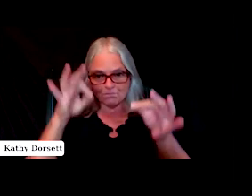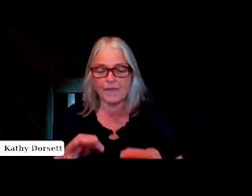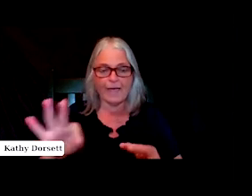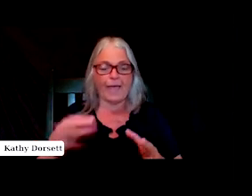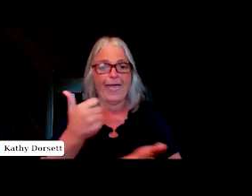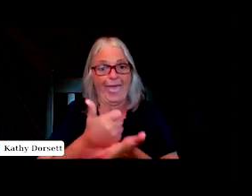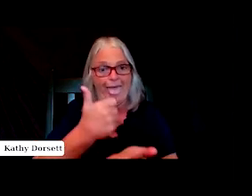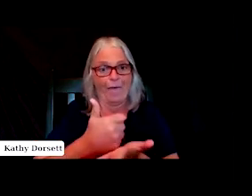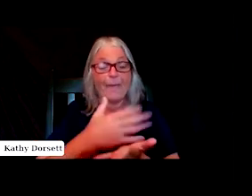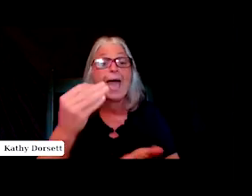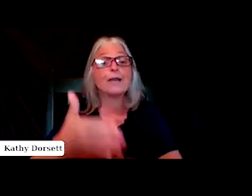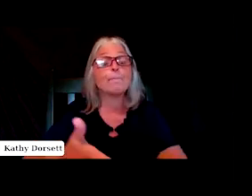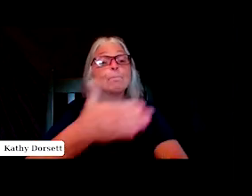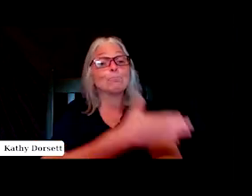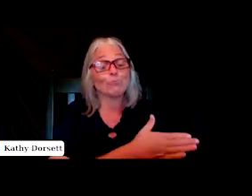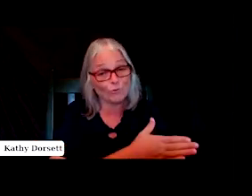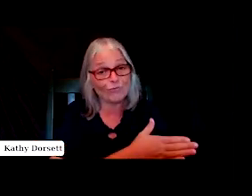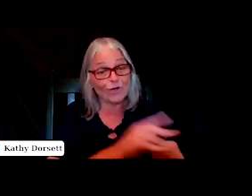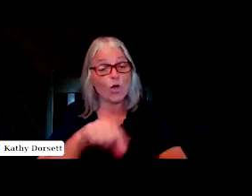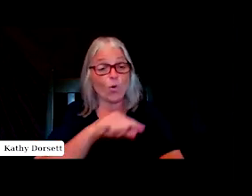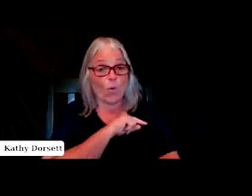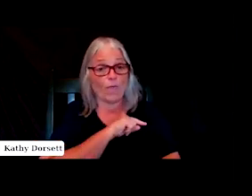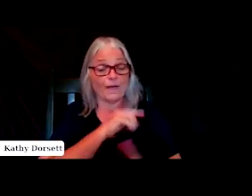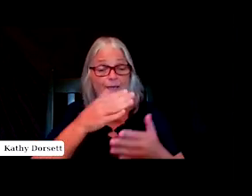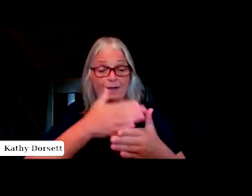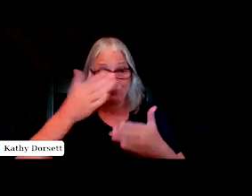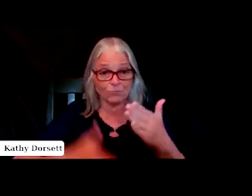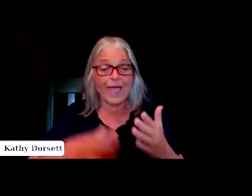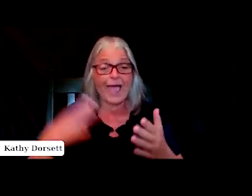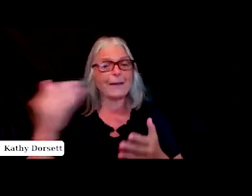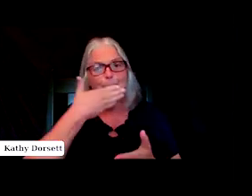And improve quality. Outcomes and efficiency.